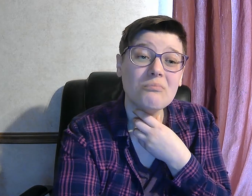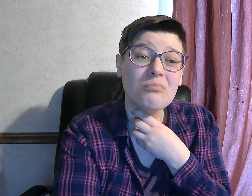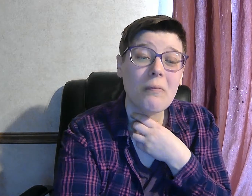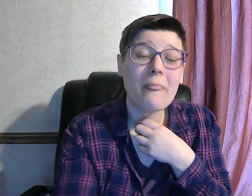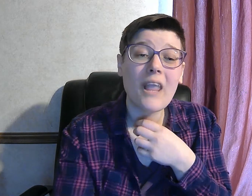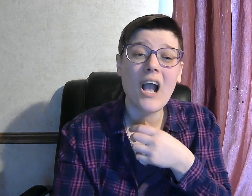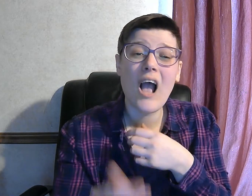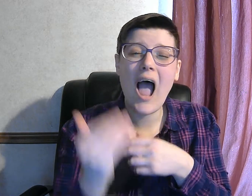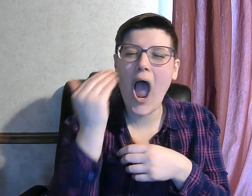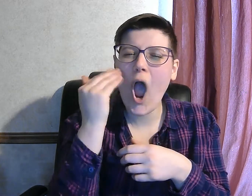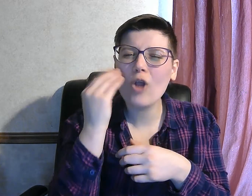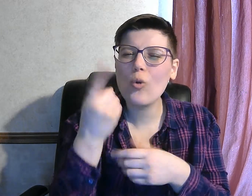Yeah.